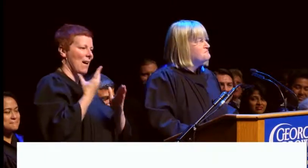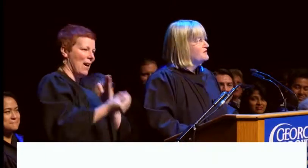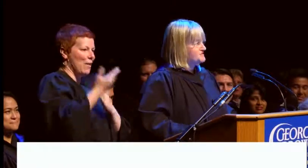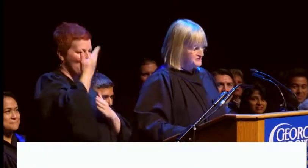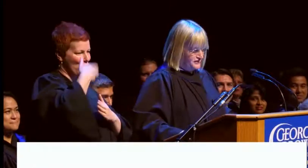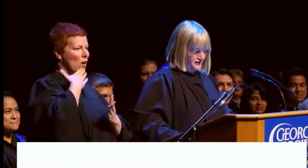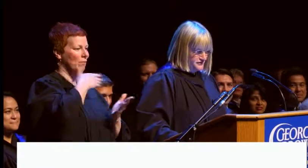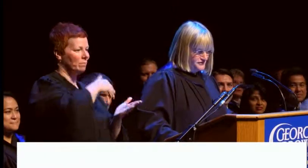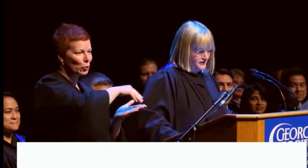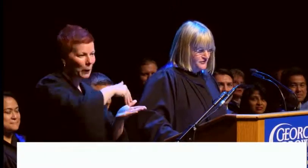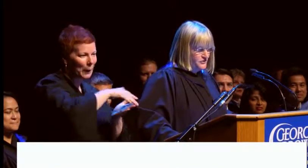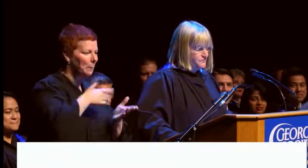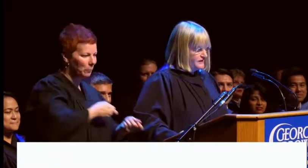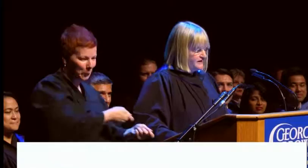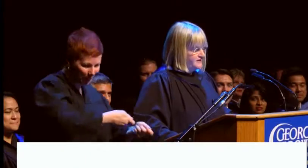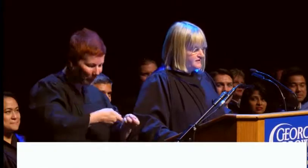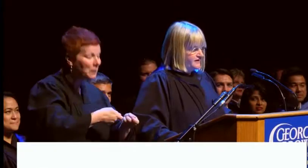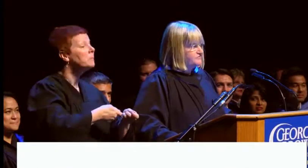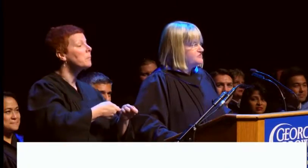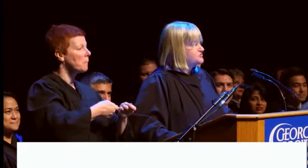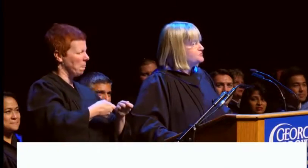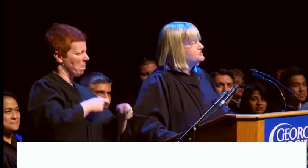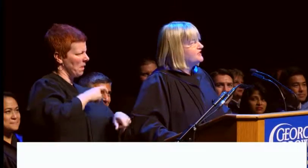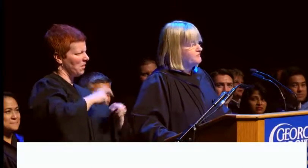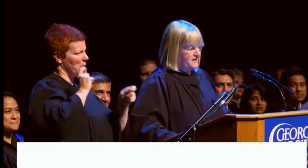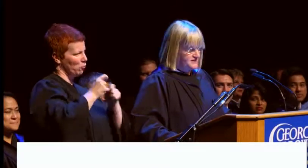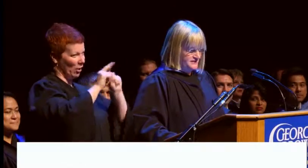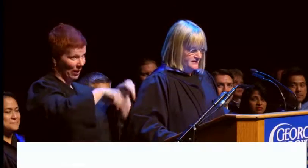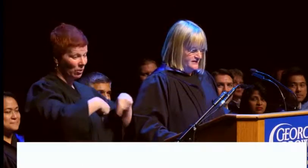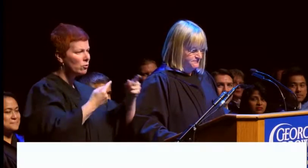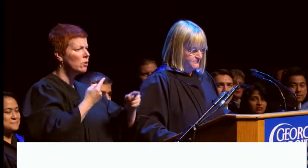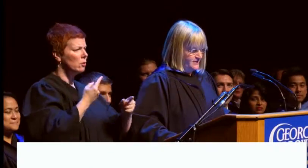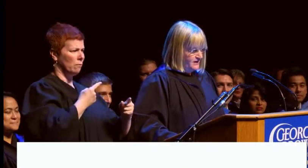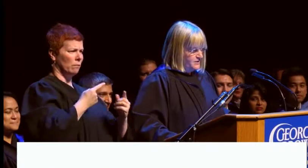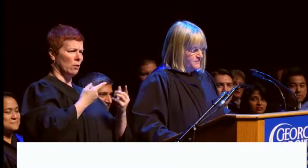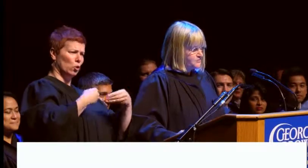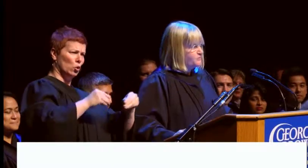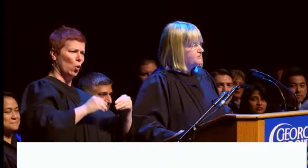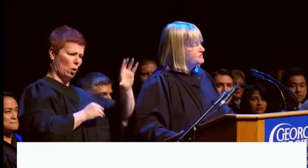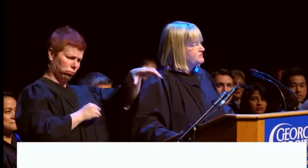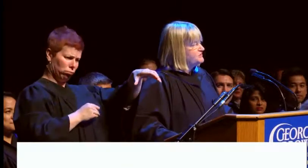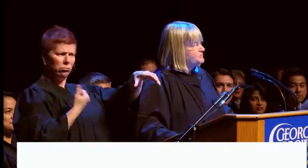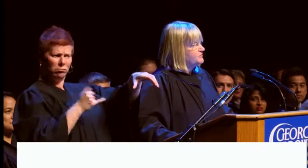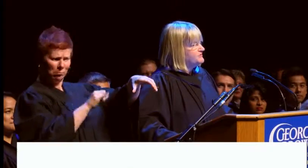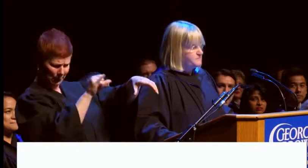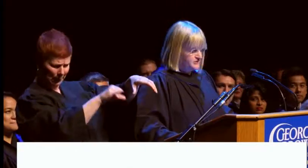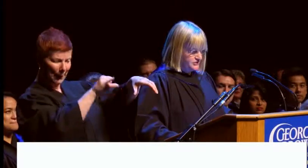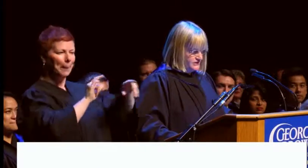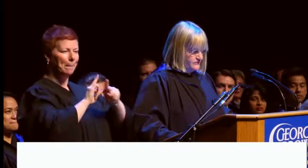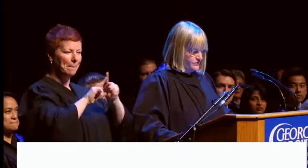MUCH HAS CHANGED EVEN THOUGH THE BEGINNING AND END OF THE STORE'S DAY REMAINS THE SAME. IT IS WHAT WE DO IN BETWEEN HAS BEEN TRANSFORMED.